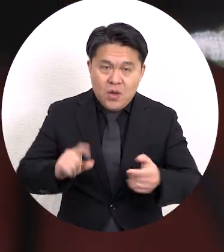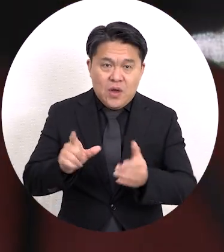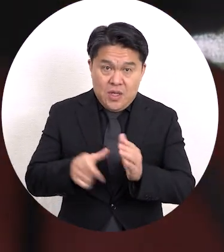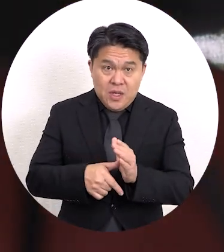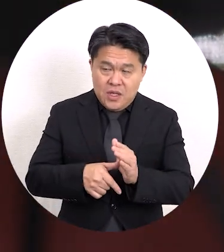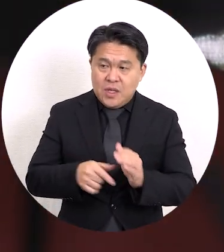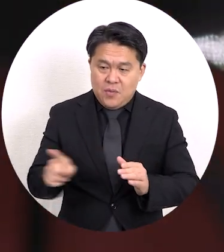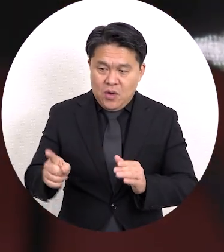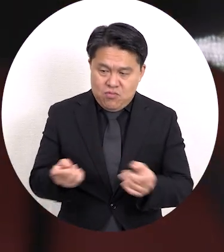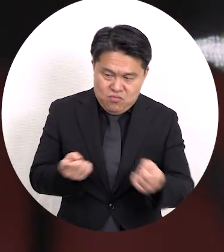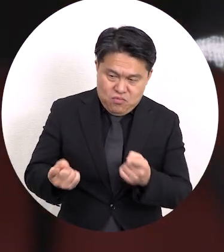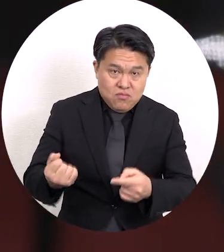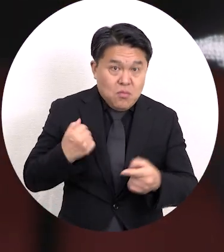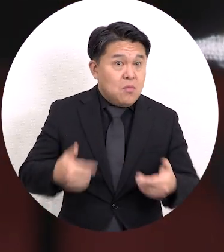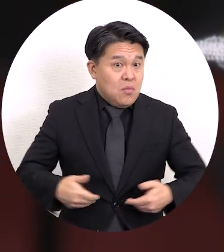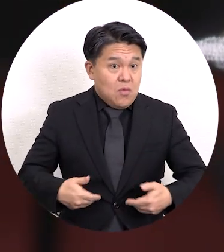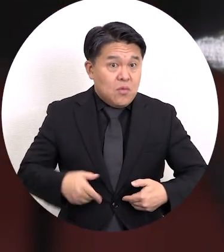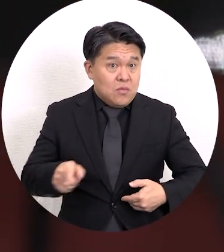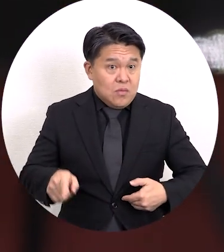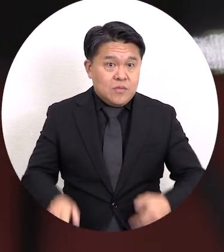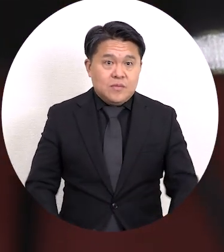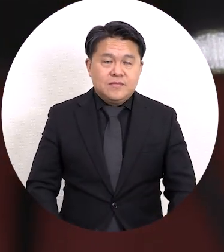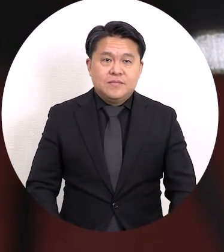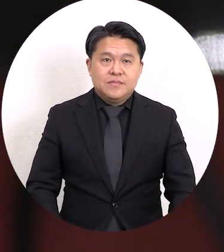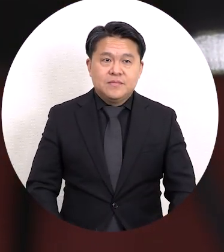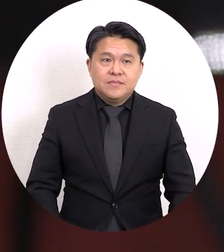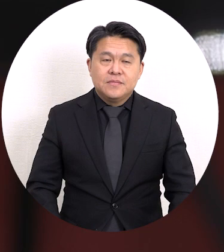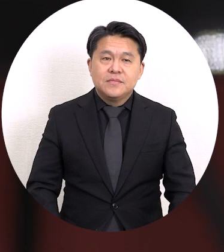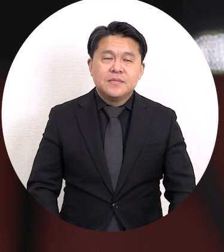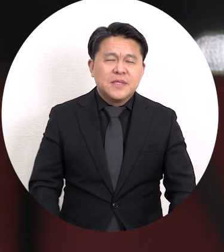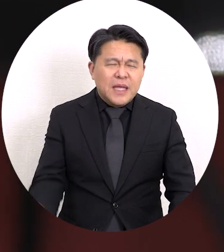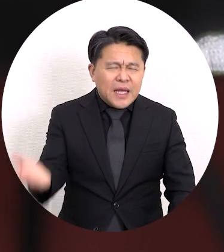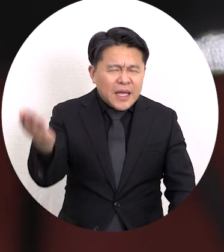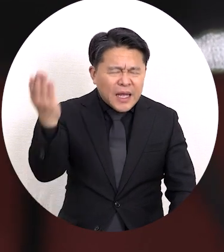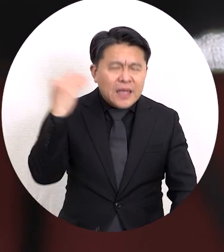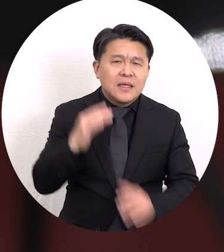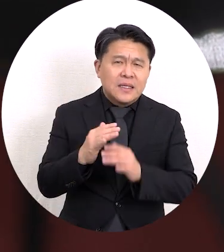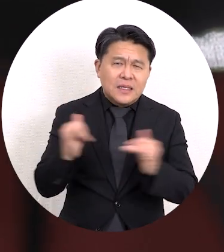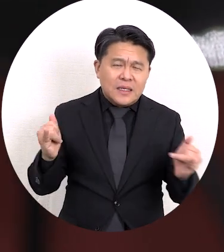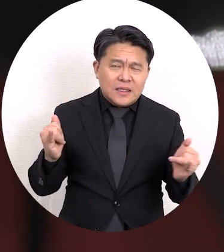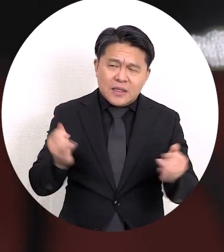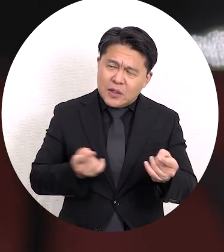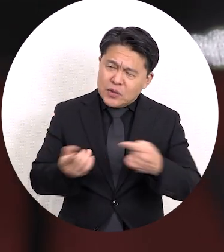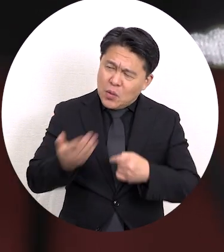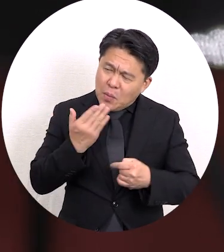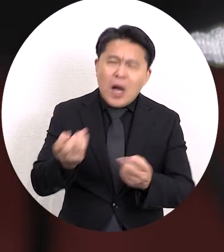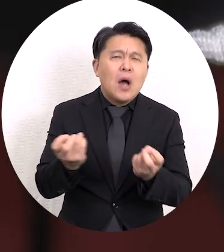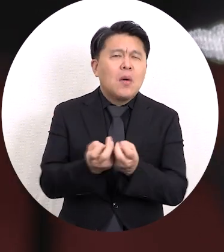How did early Homo species manage to do this?